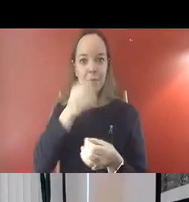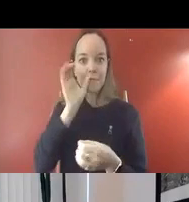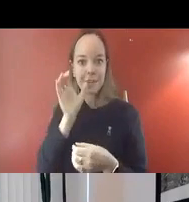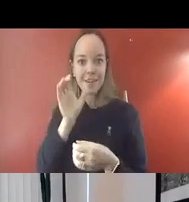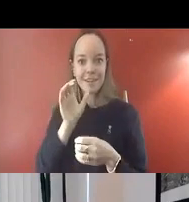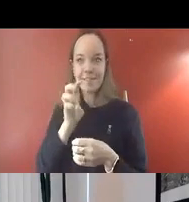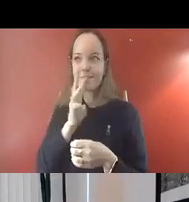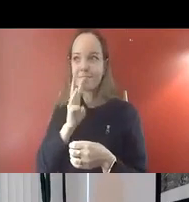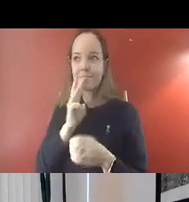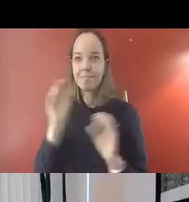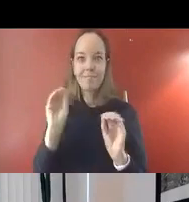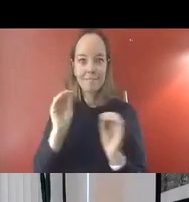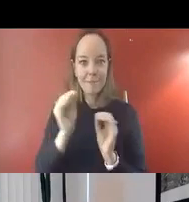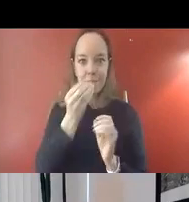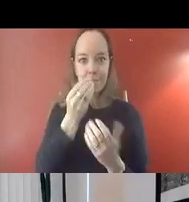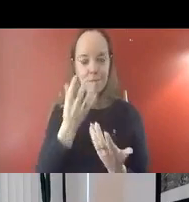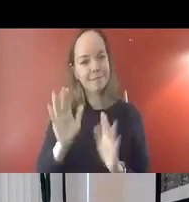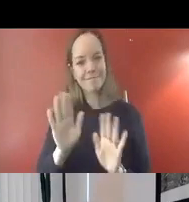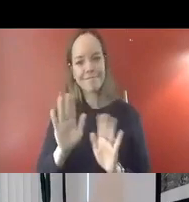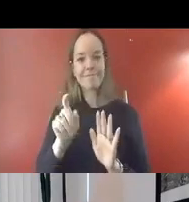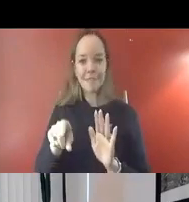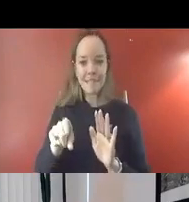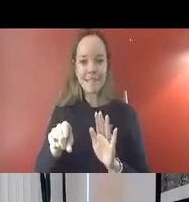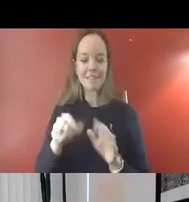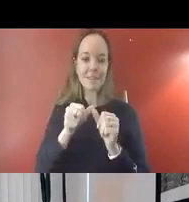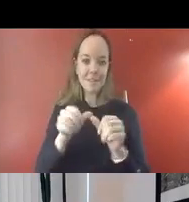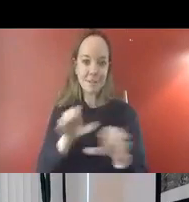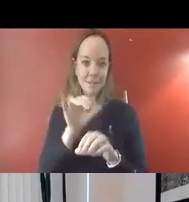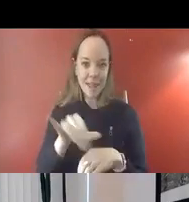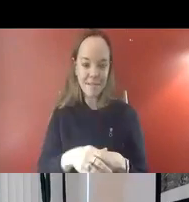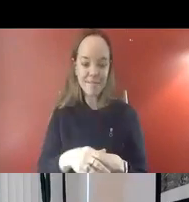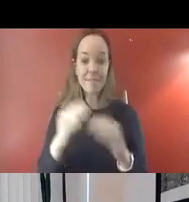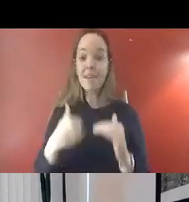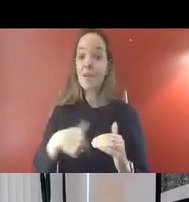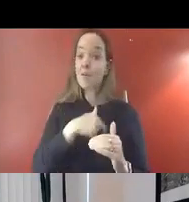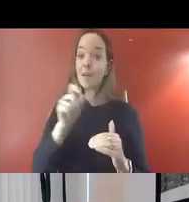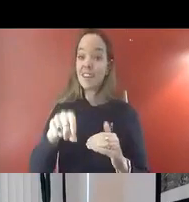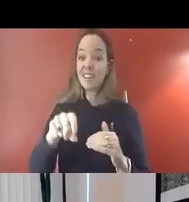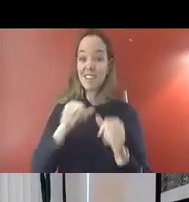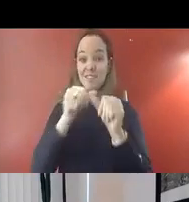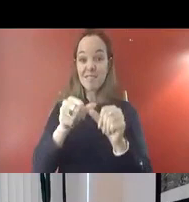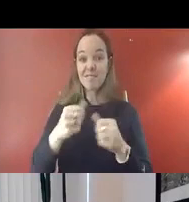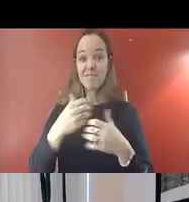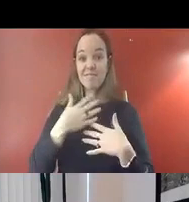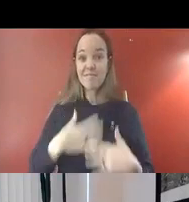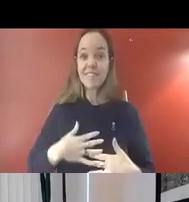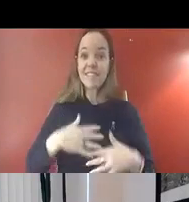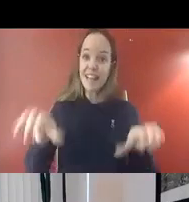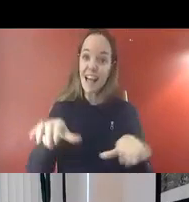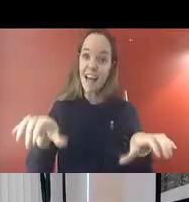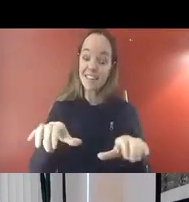safe we need to stay active. I can't tell creative ways to be able to eat and stay you how many clients I spoke to this safe we need to stay active. I can't tell week that aren't active. And if I ask you how many clients I spoke to this